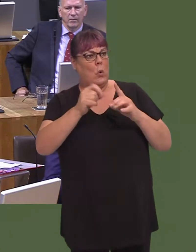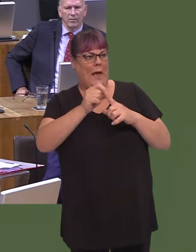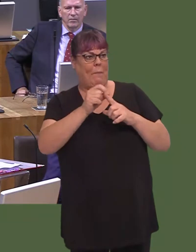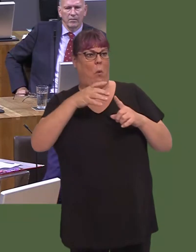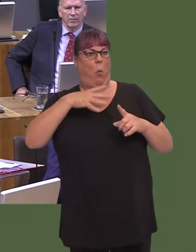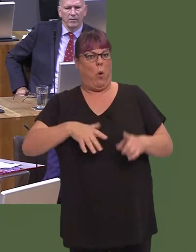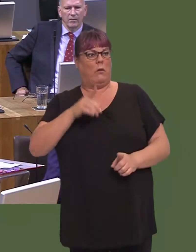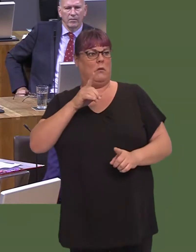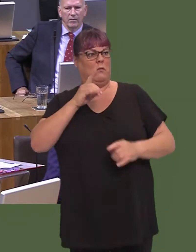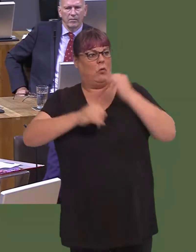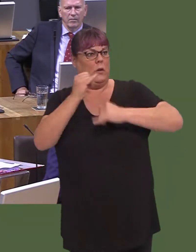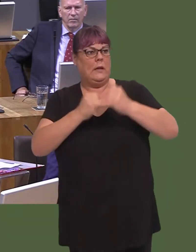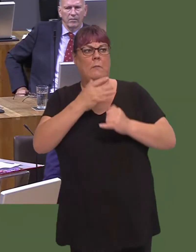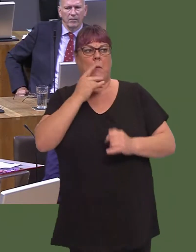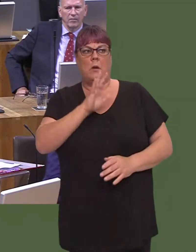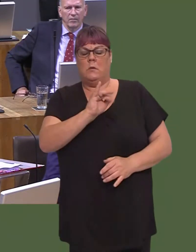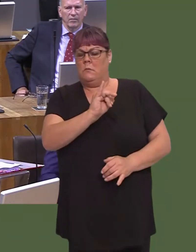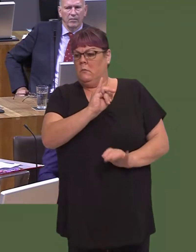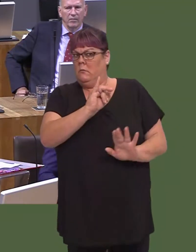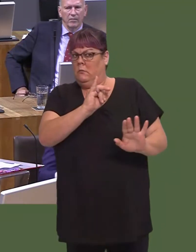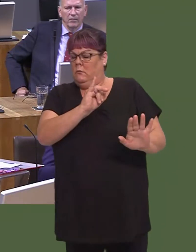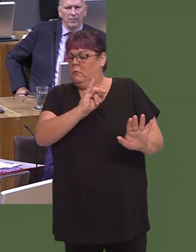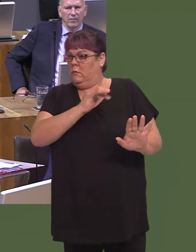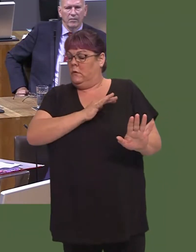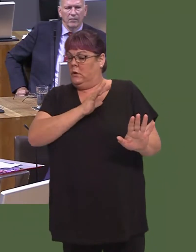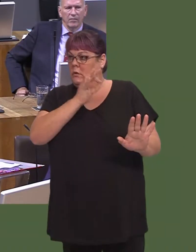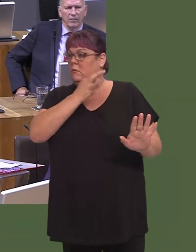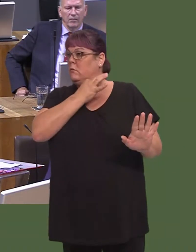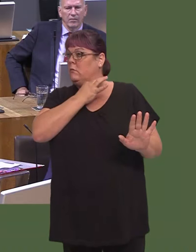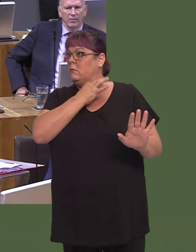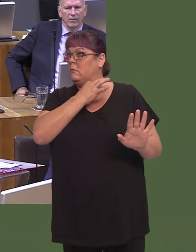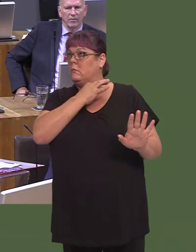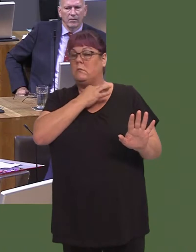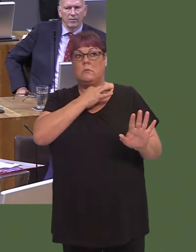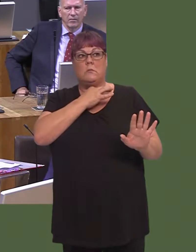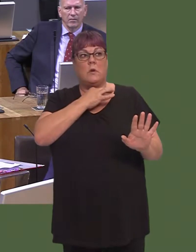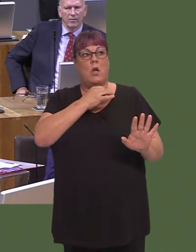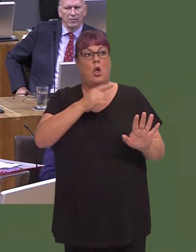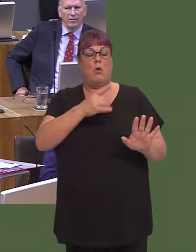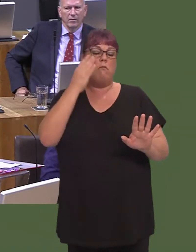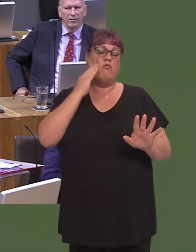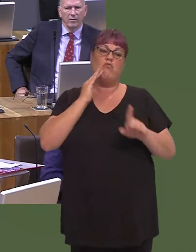This is a party who, as far as I can see, have no interest in the environment at all,